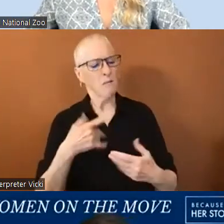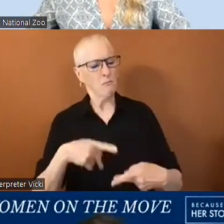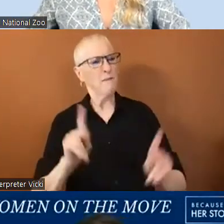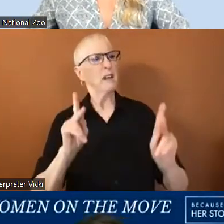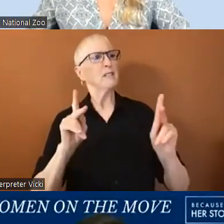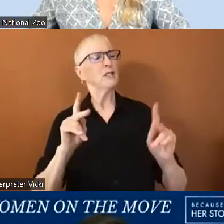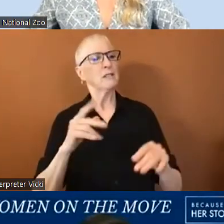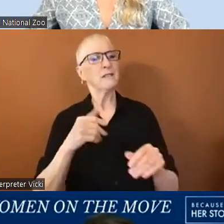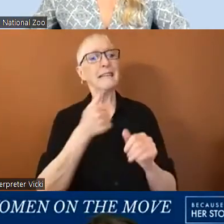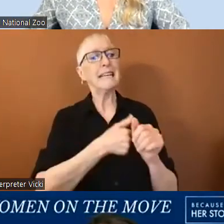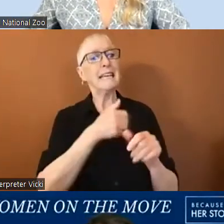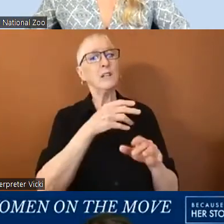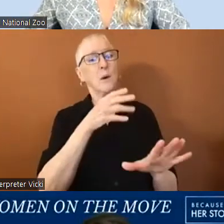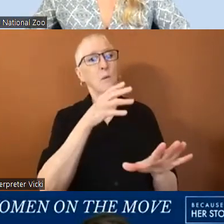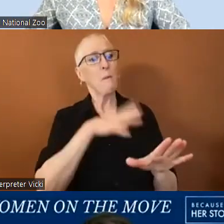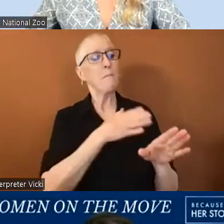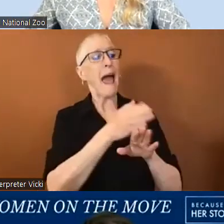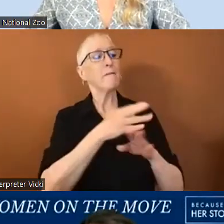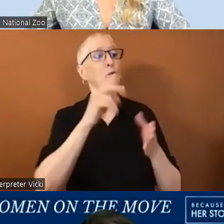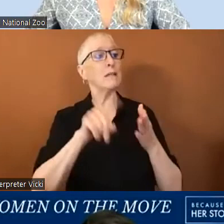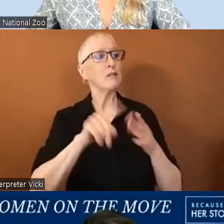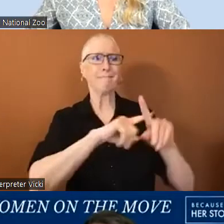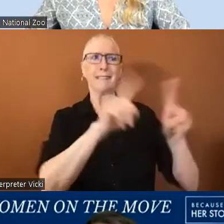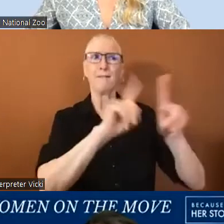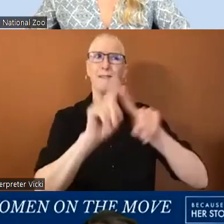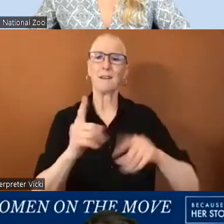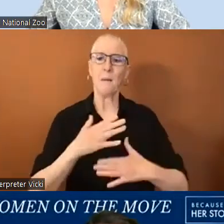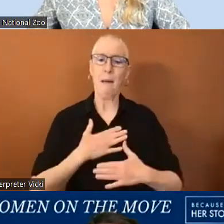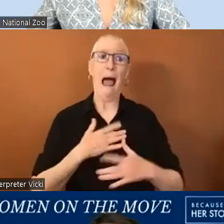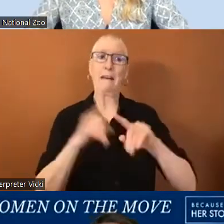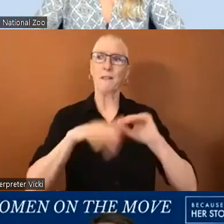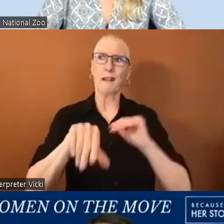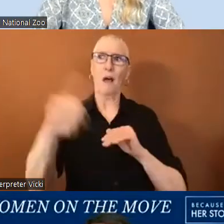to research is very different and mine is, you know, different from everybody else's so I really enjoy